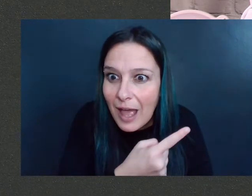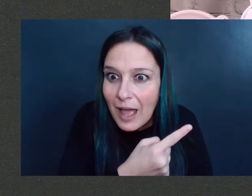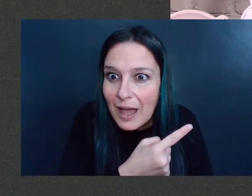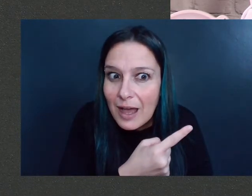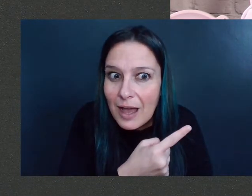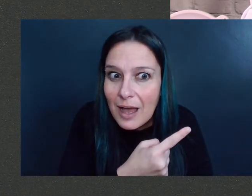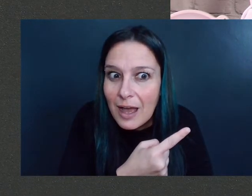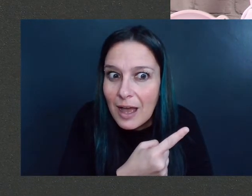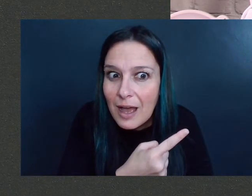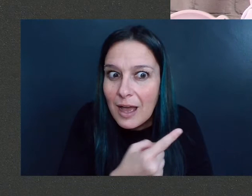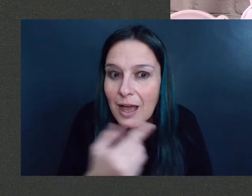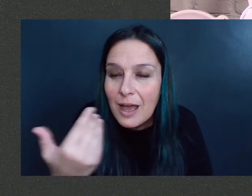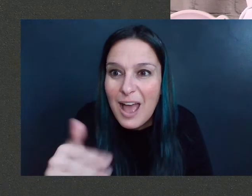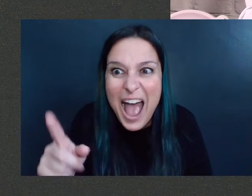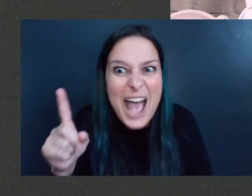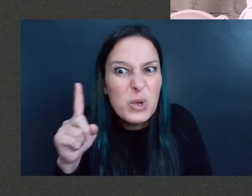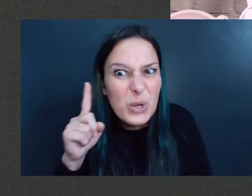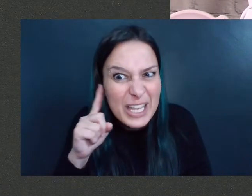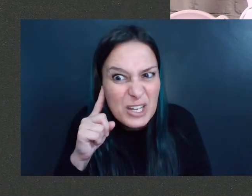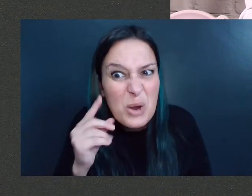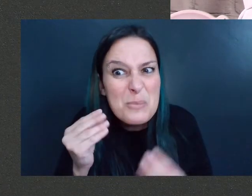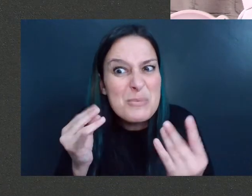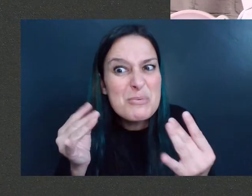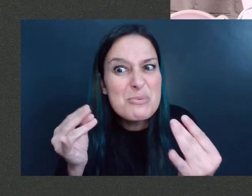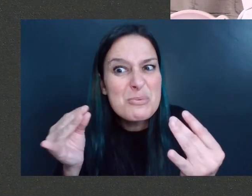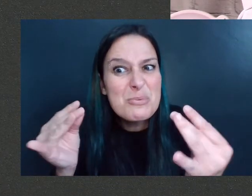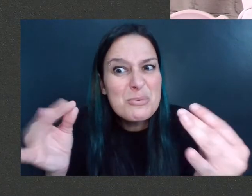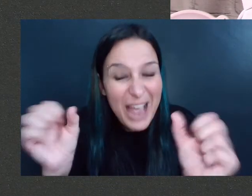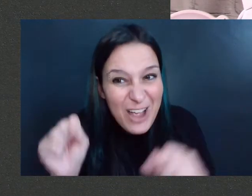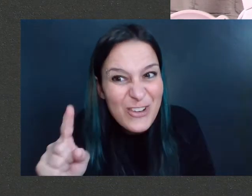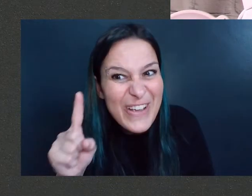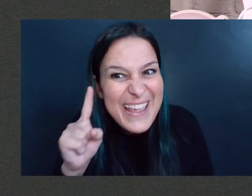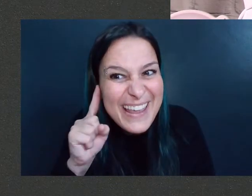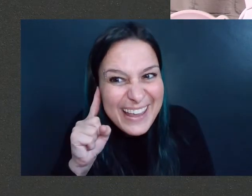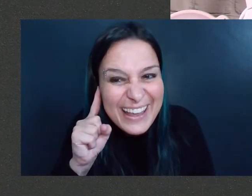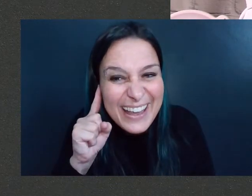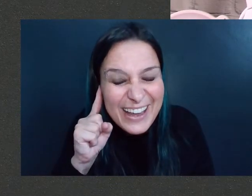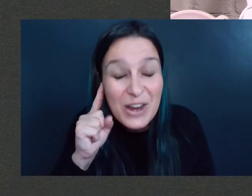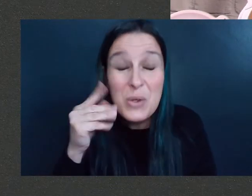Oh my goodness I could hear it too. I could hear it. That is exciting.